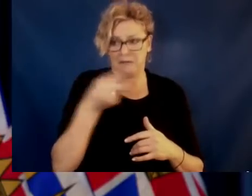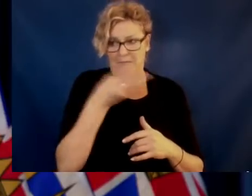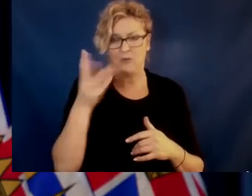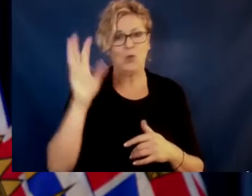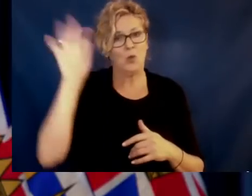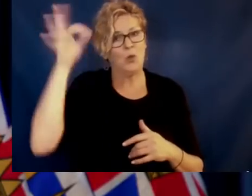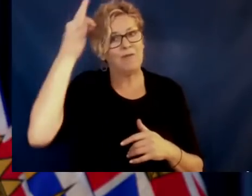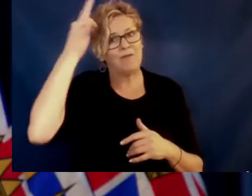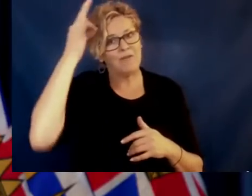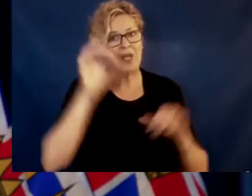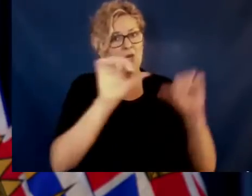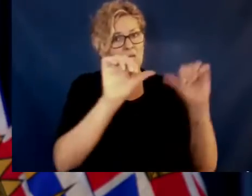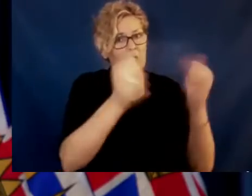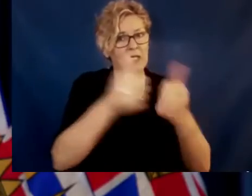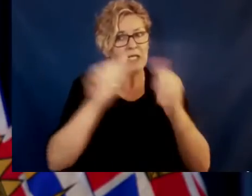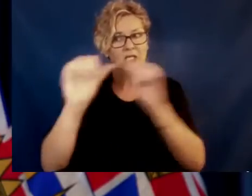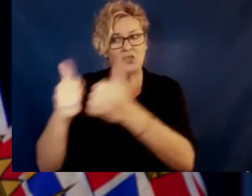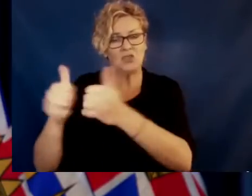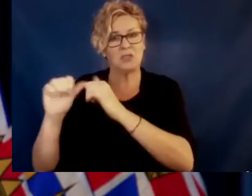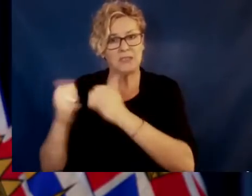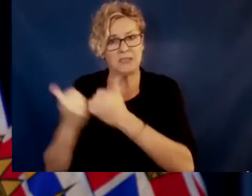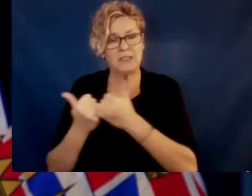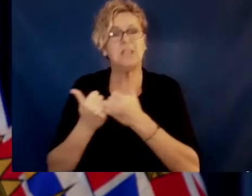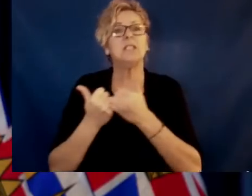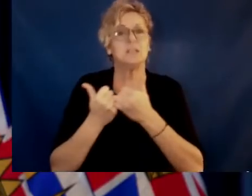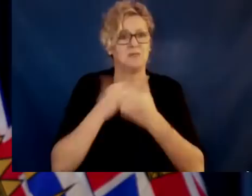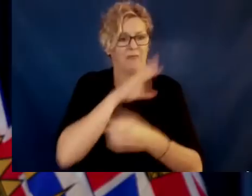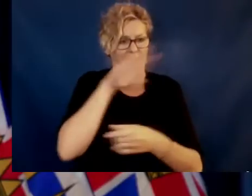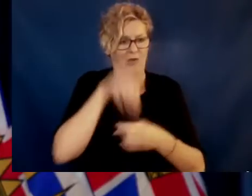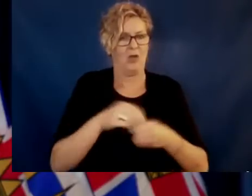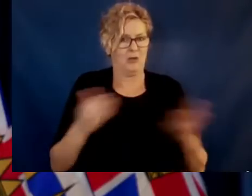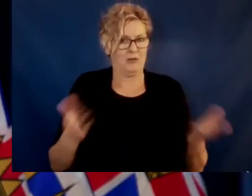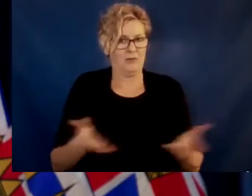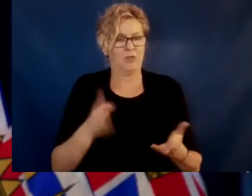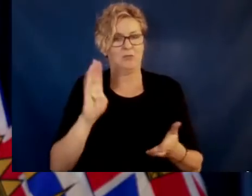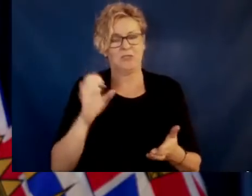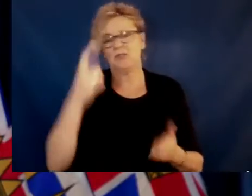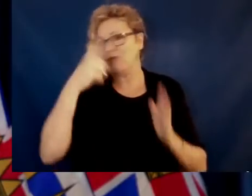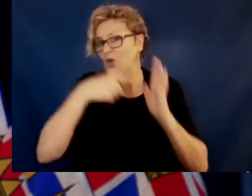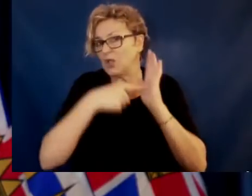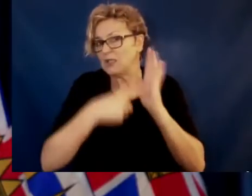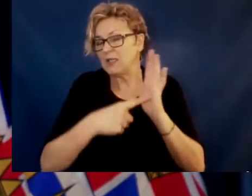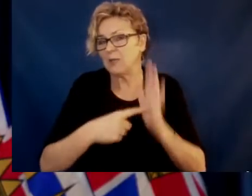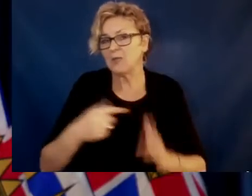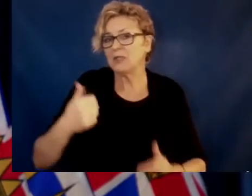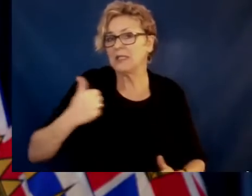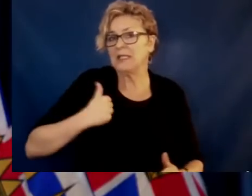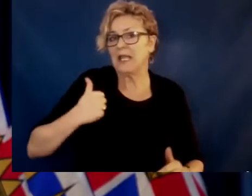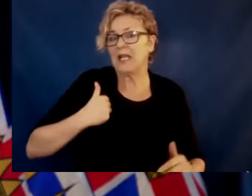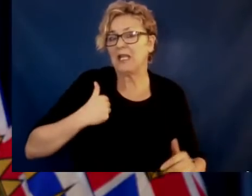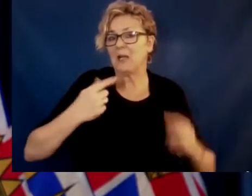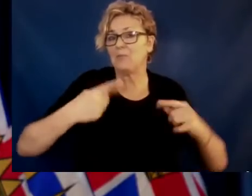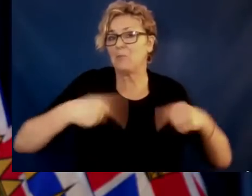agencies works as well for those agencies here in BC. So we do have an ongoing